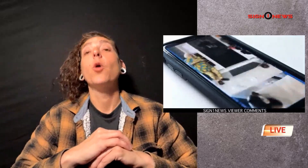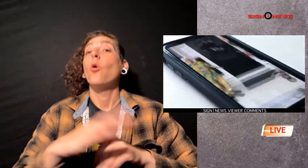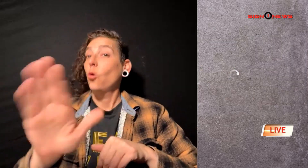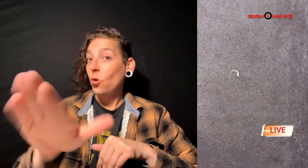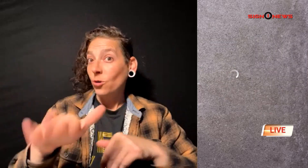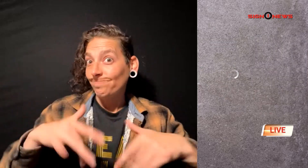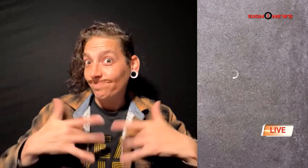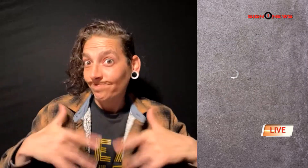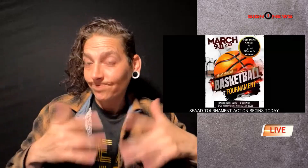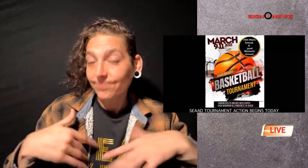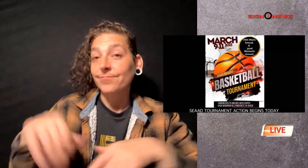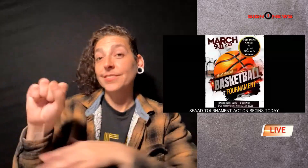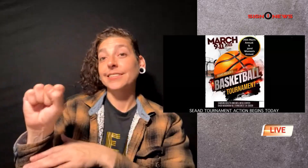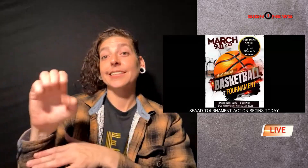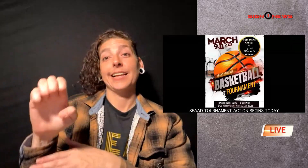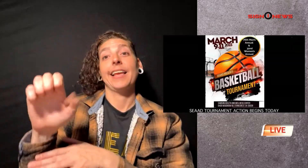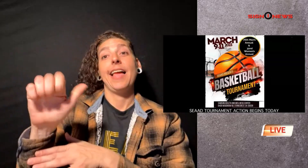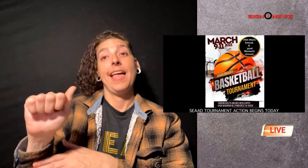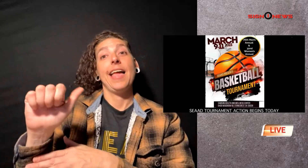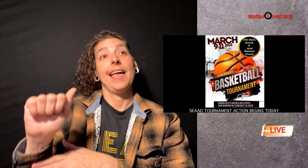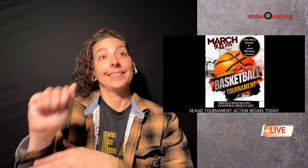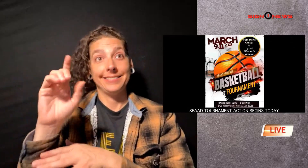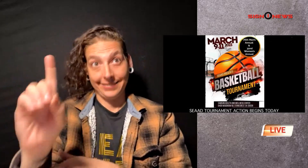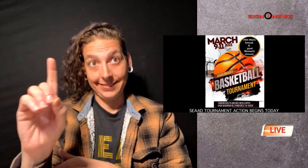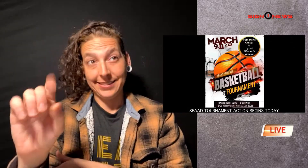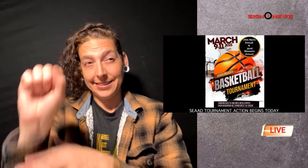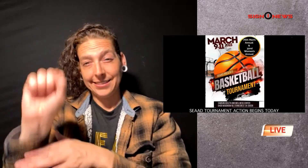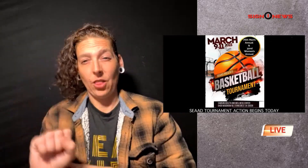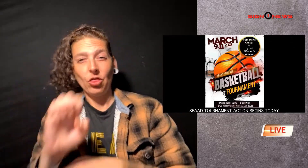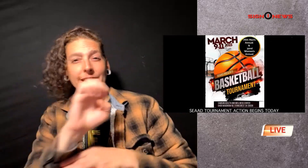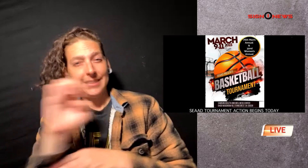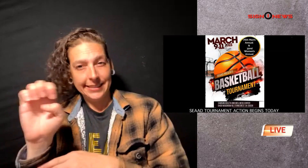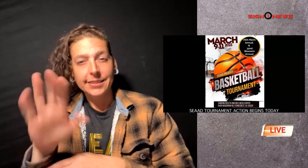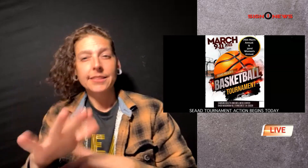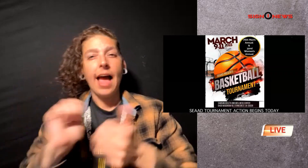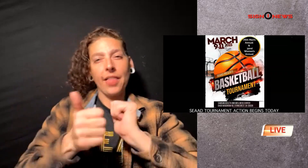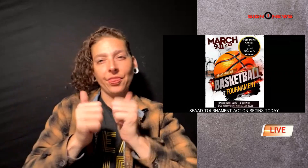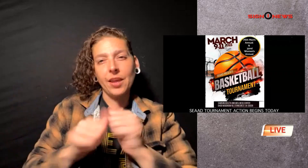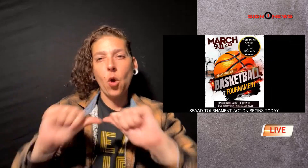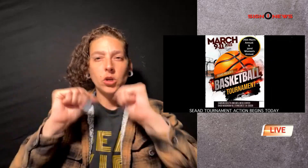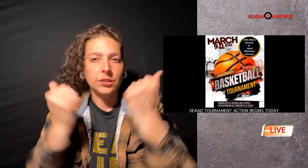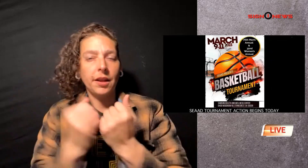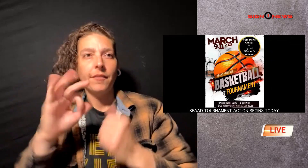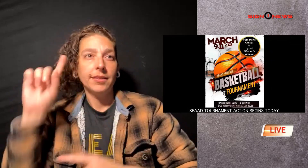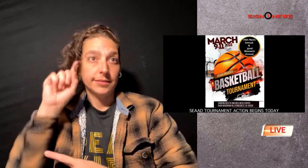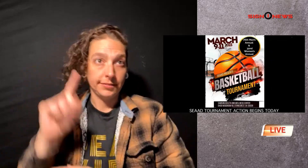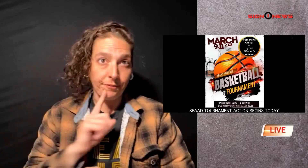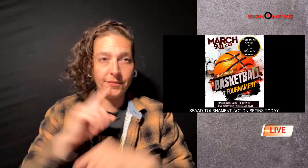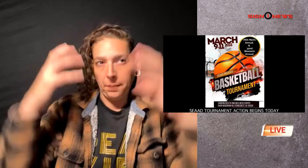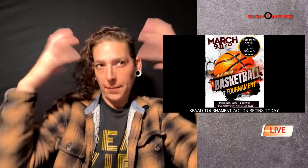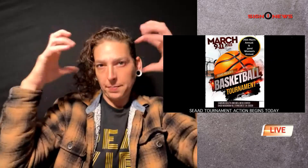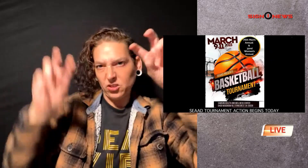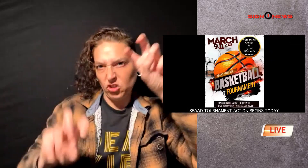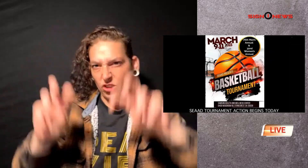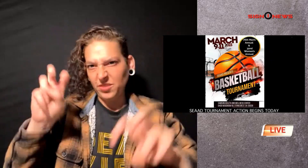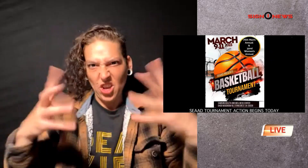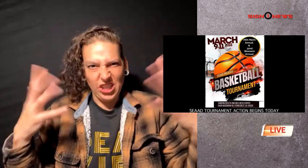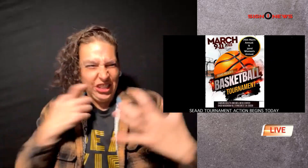oh remember the Southeast Atlantic Association of the Deaf basketball tournament is in full